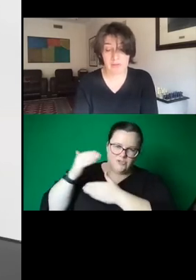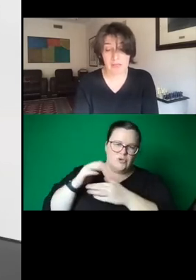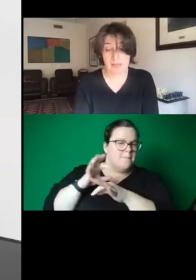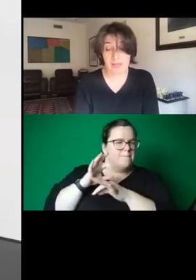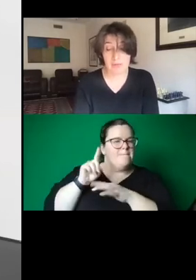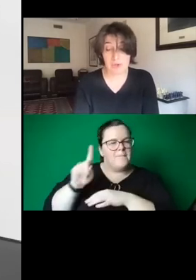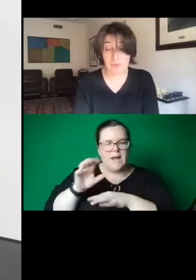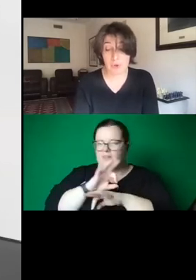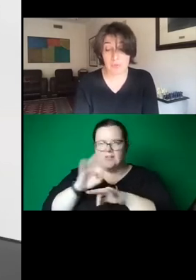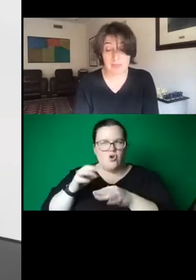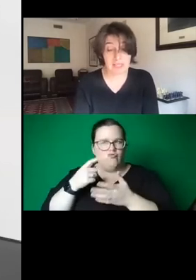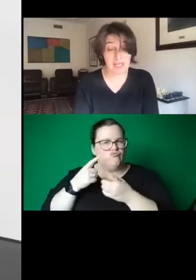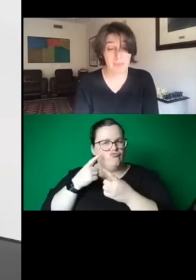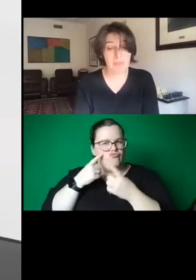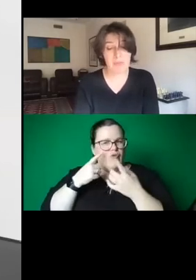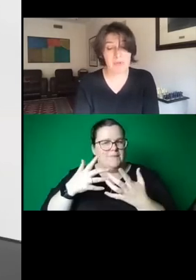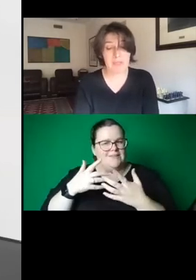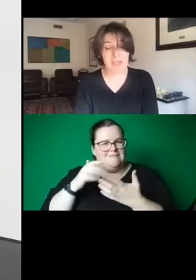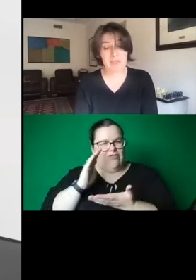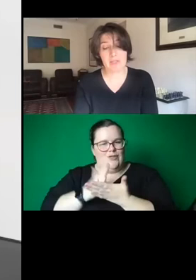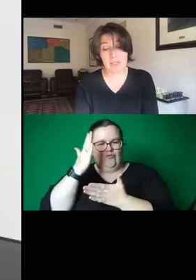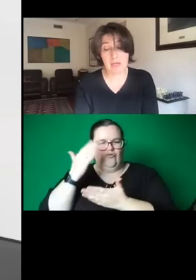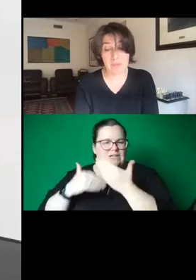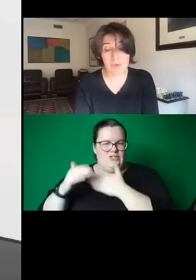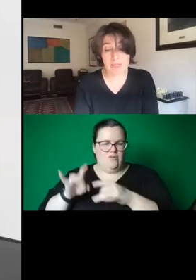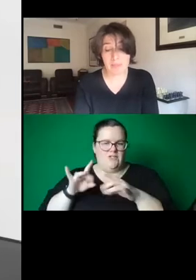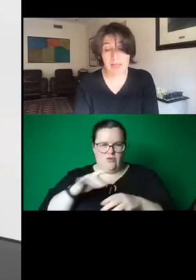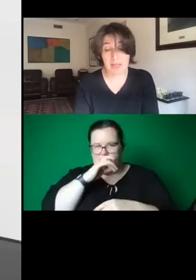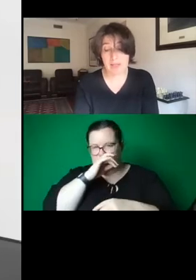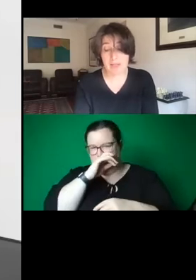the language of monuments became my primary material allowing me to step back and consider